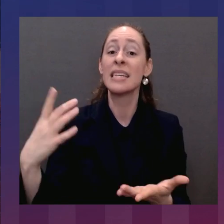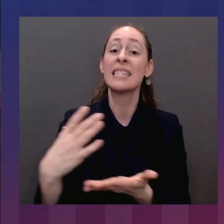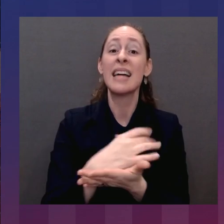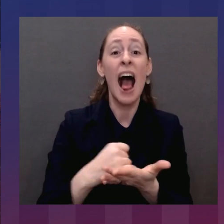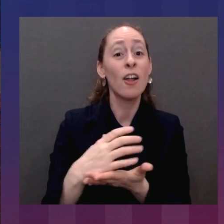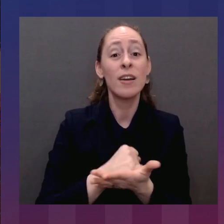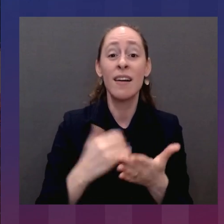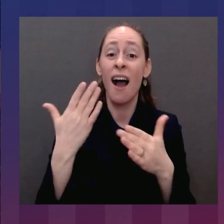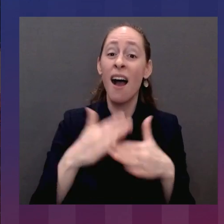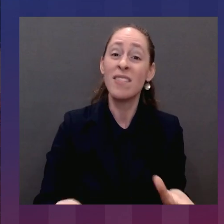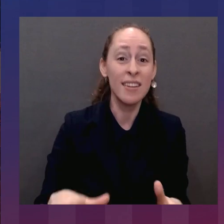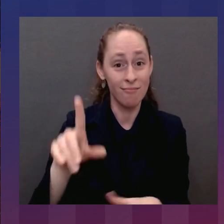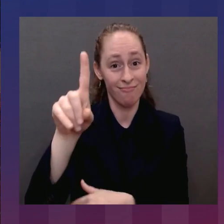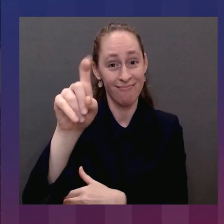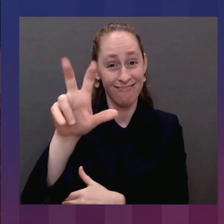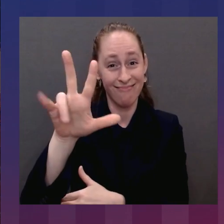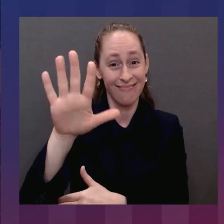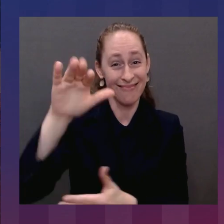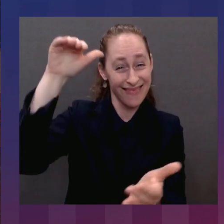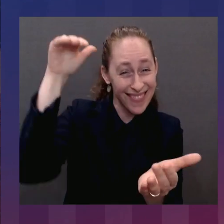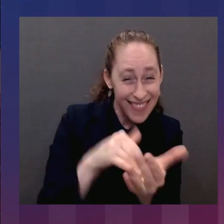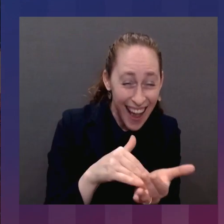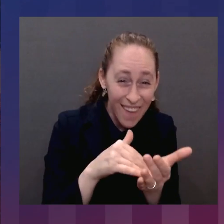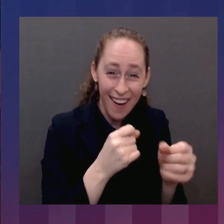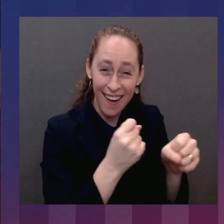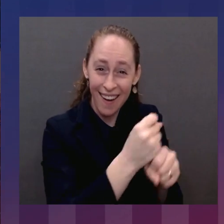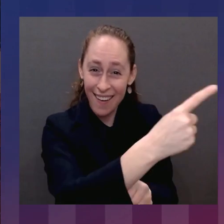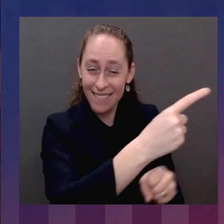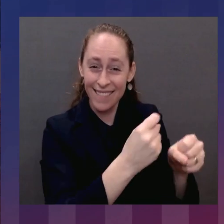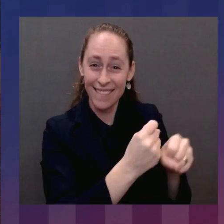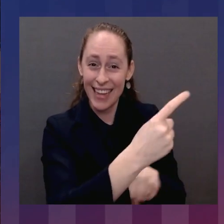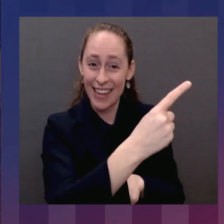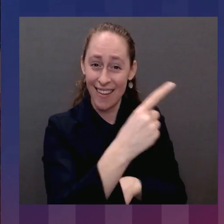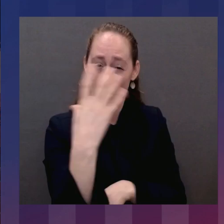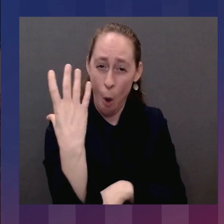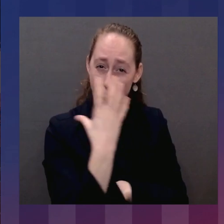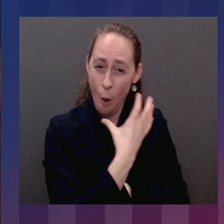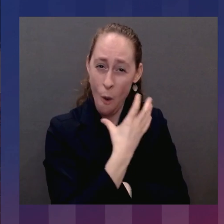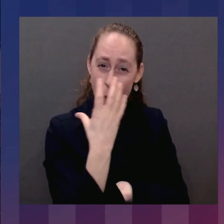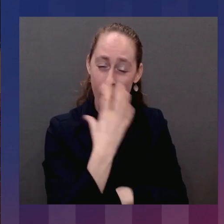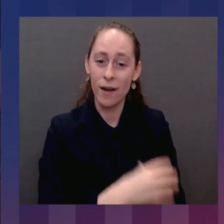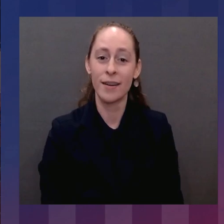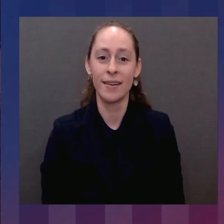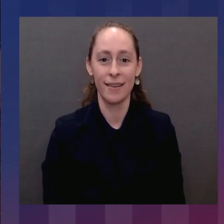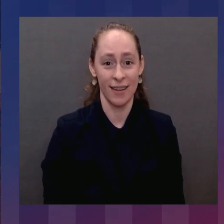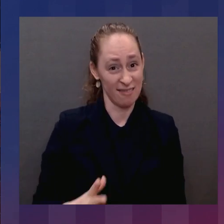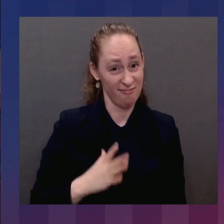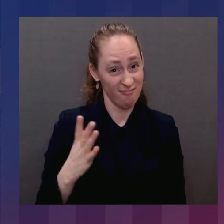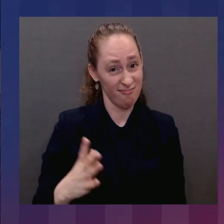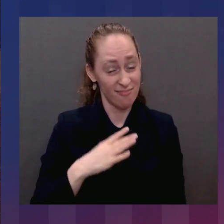Some of the most sophisticated manufacturing in the world to make computer chips the size of a fingertip